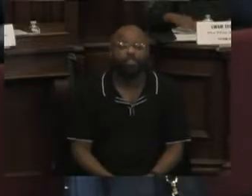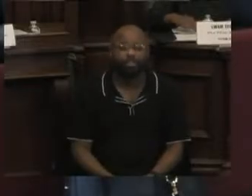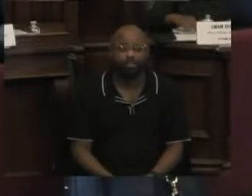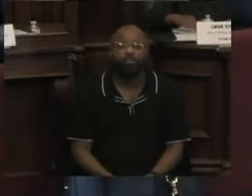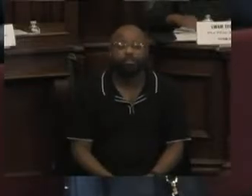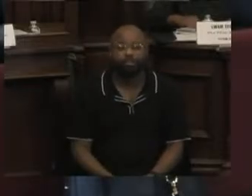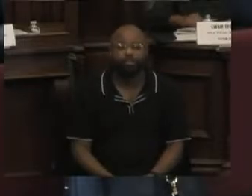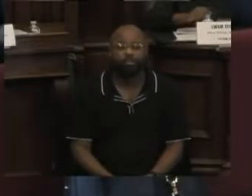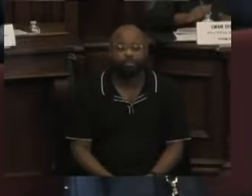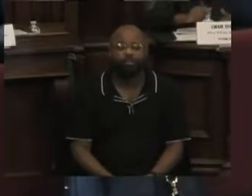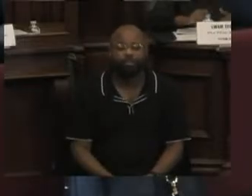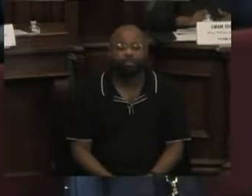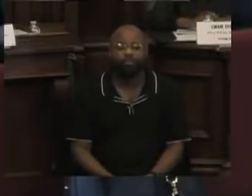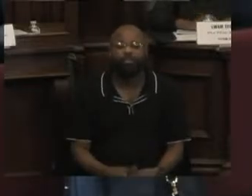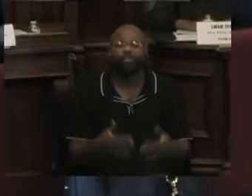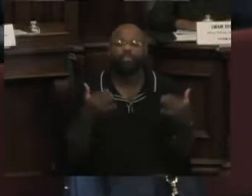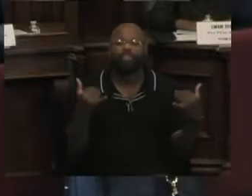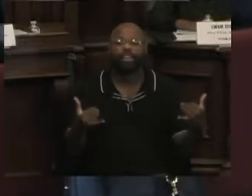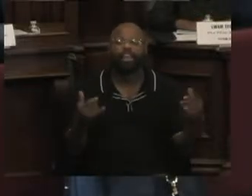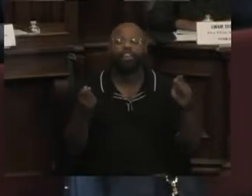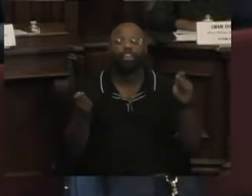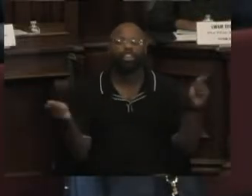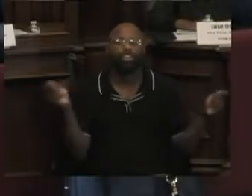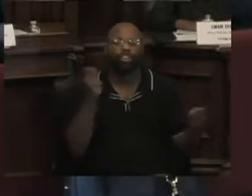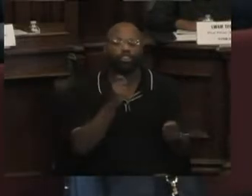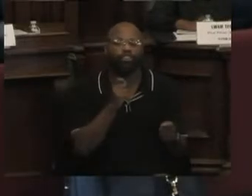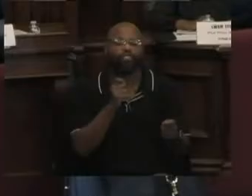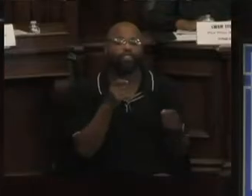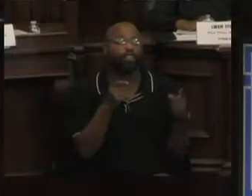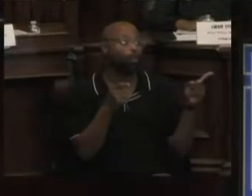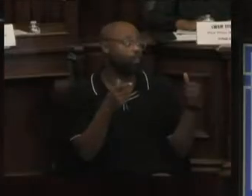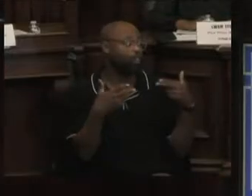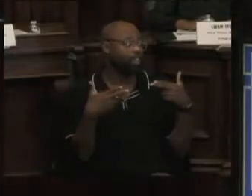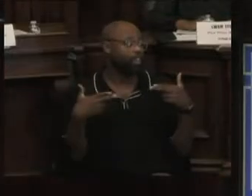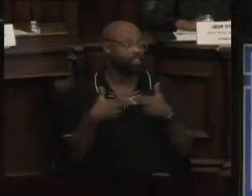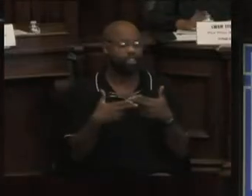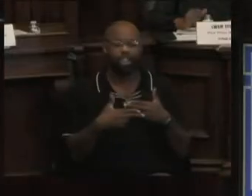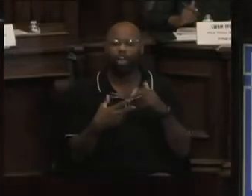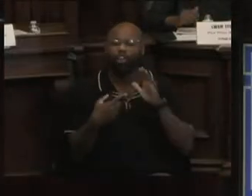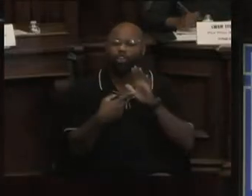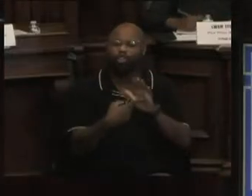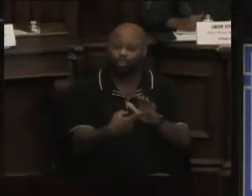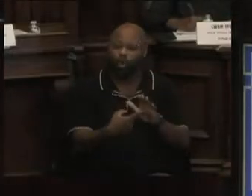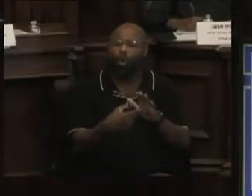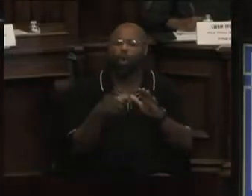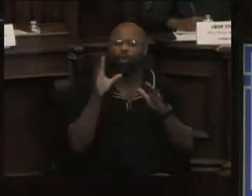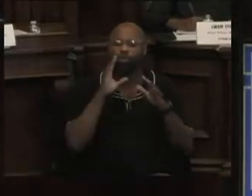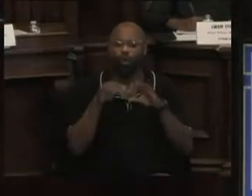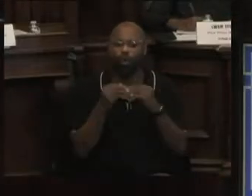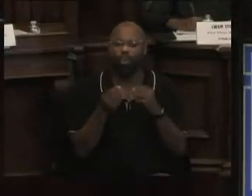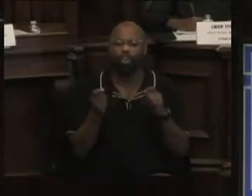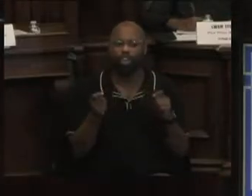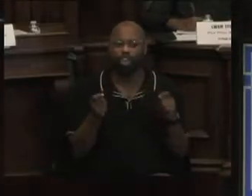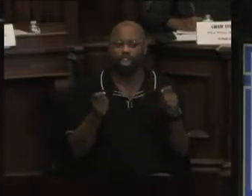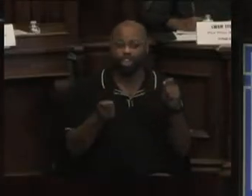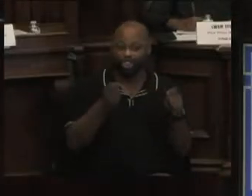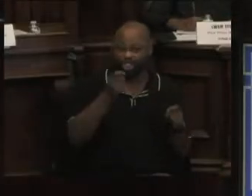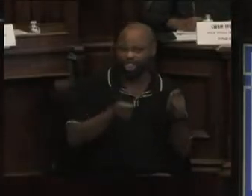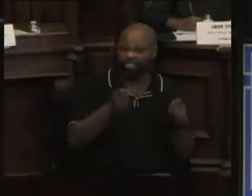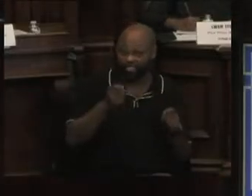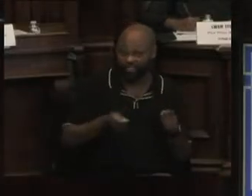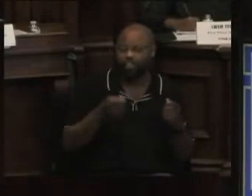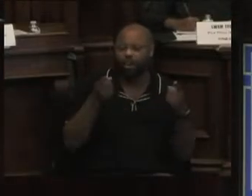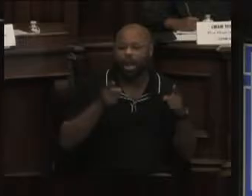members. That's powerful. So